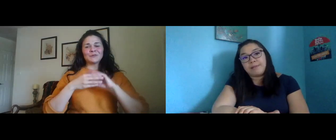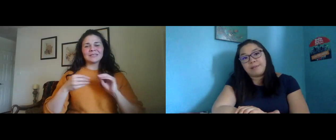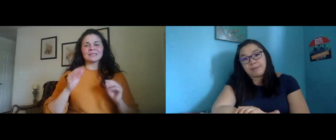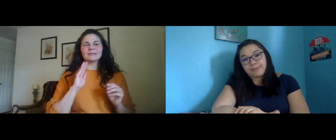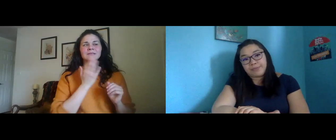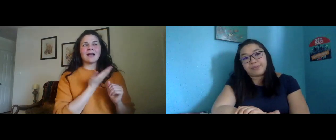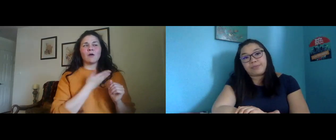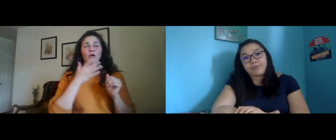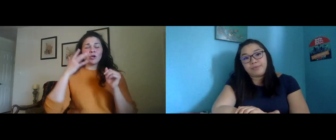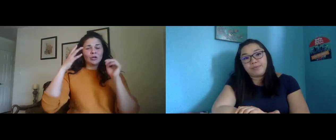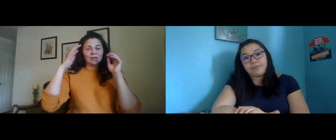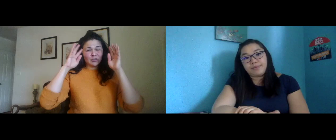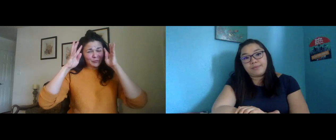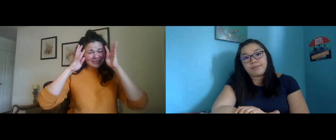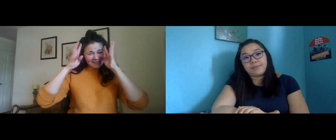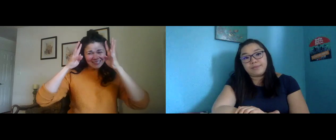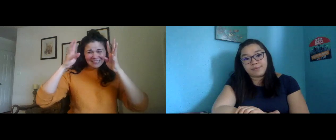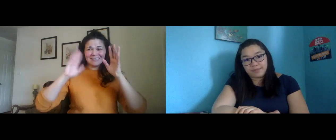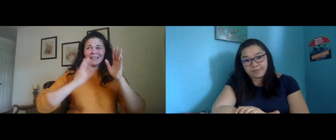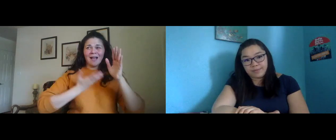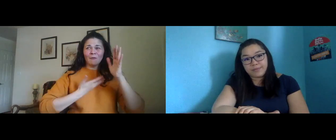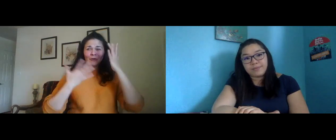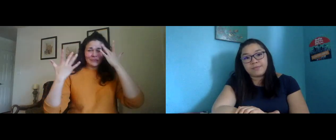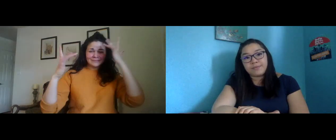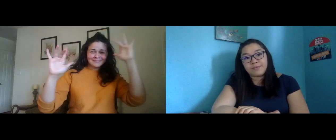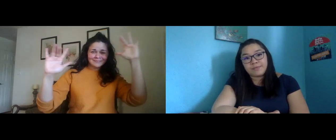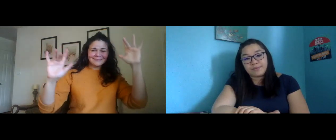our stories, our creativity, our brilliance,